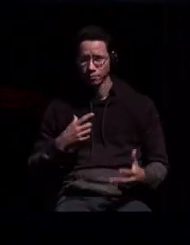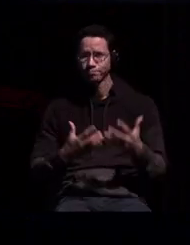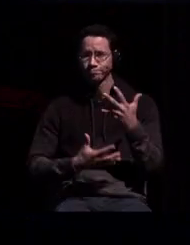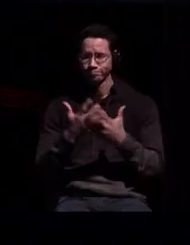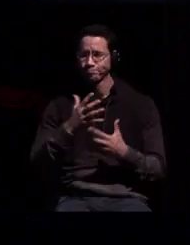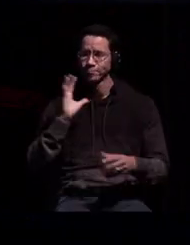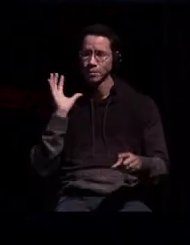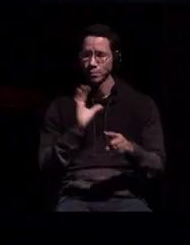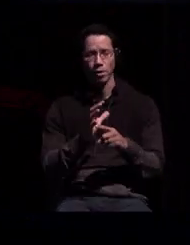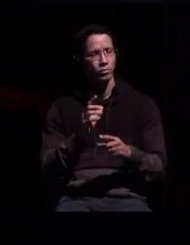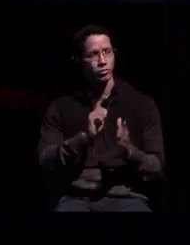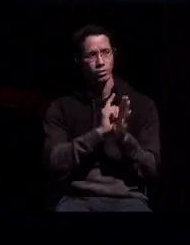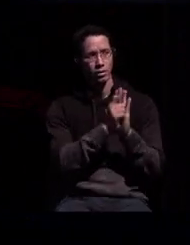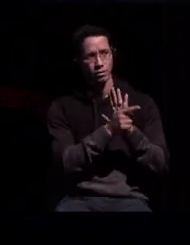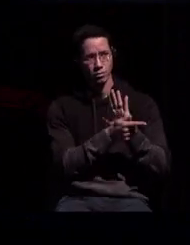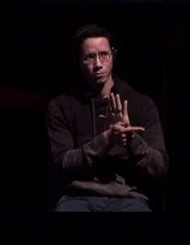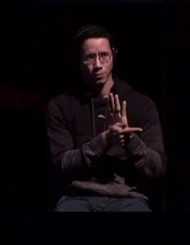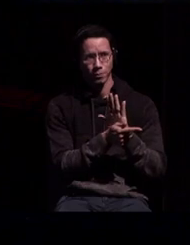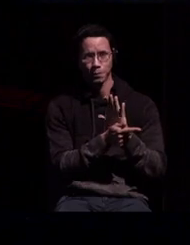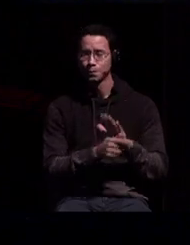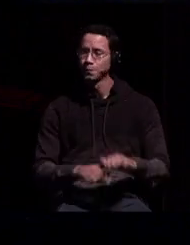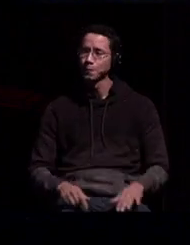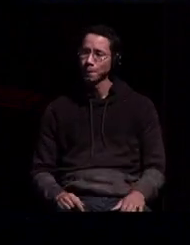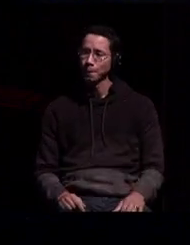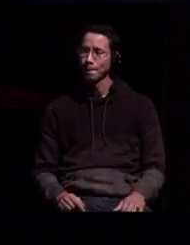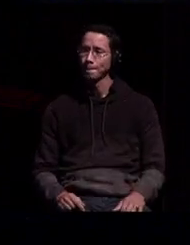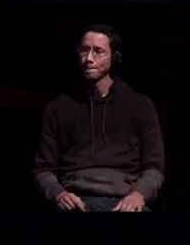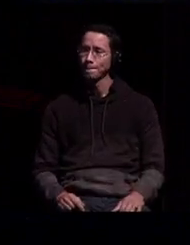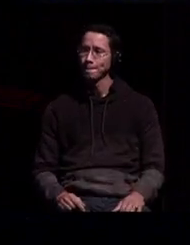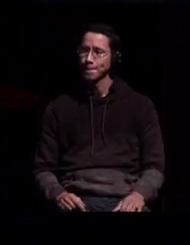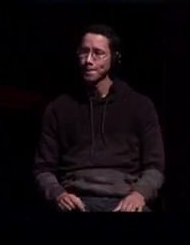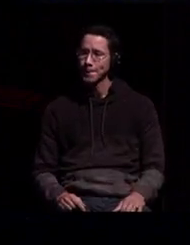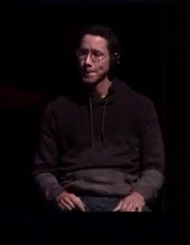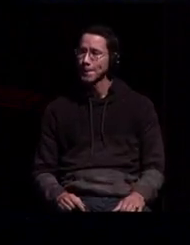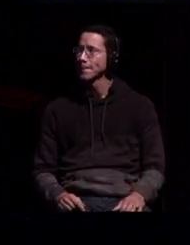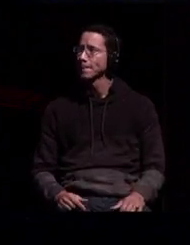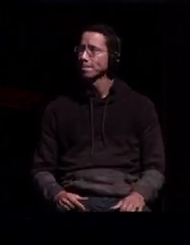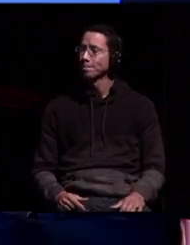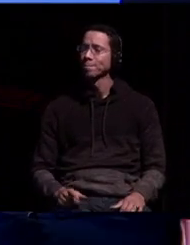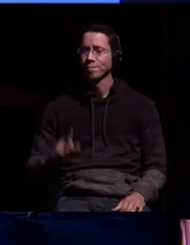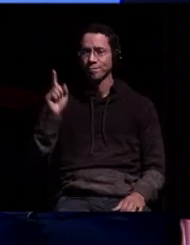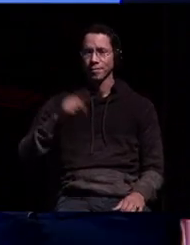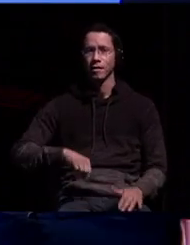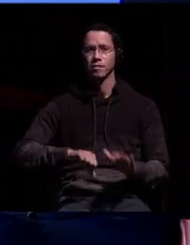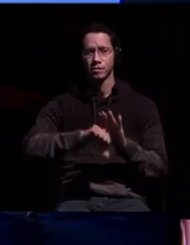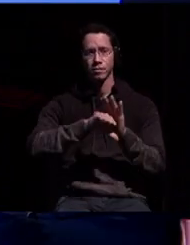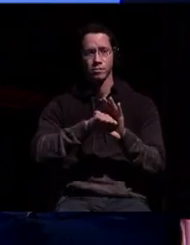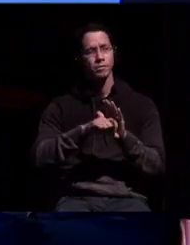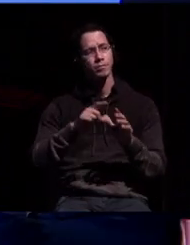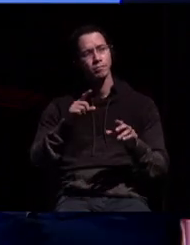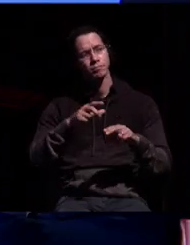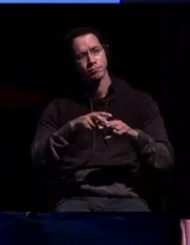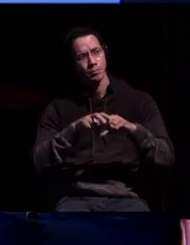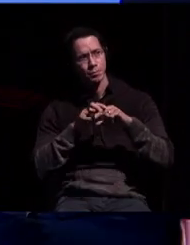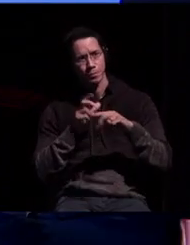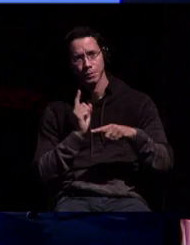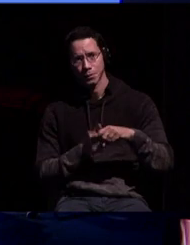generally is, and I’m sorry, negative. Why is it negative? We are in a risk scenario.